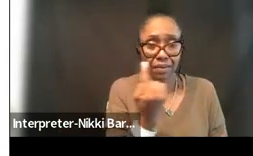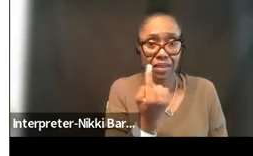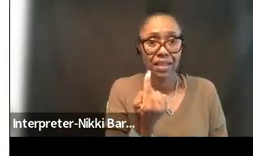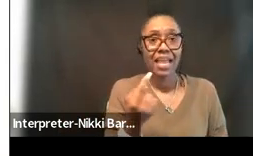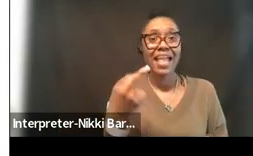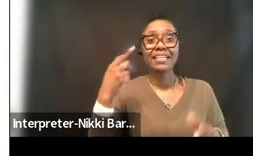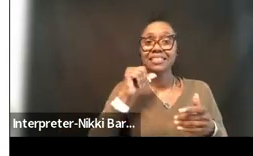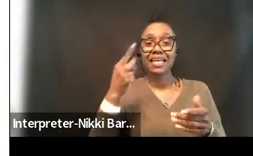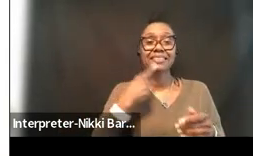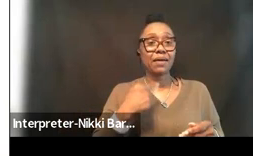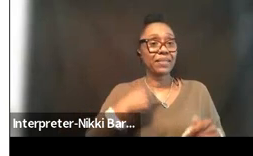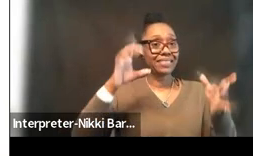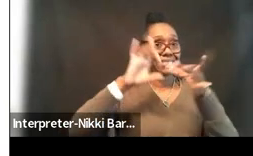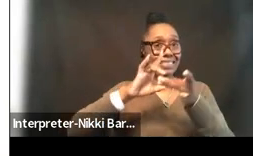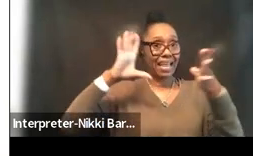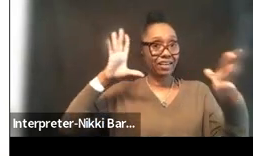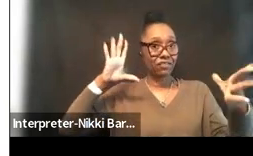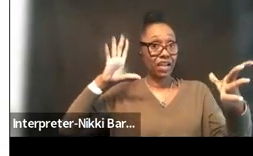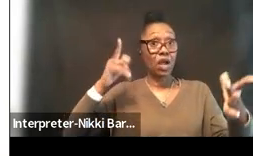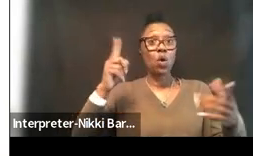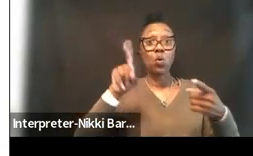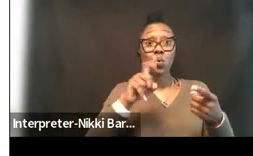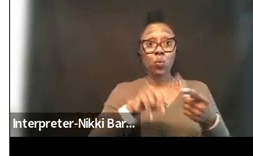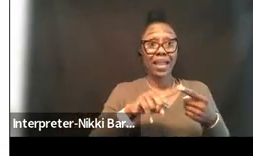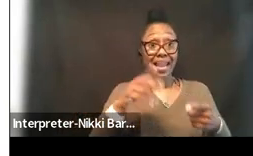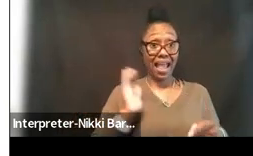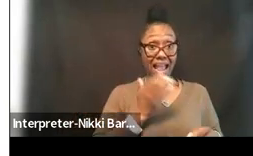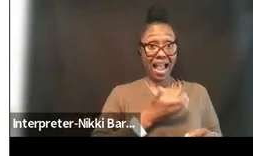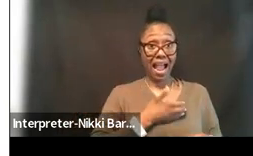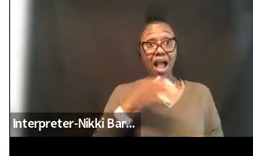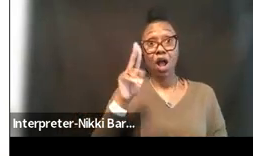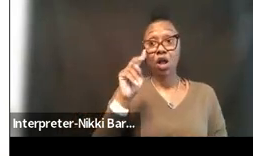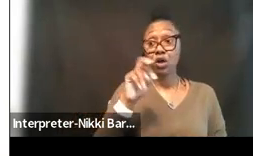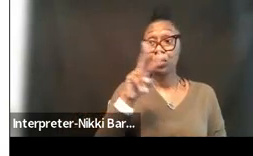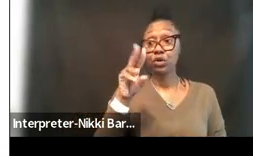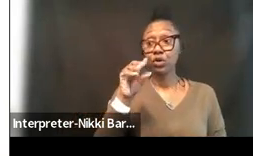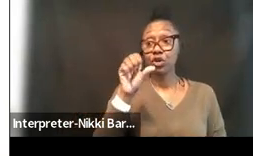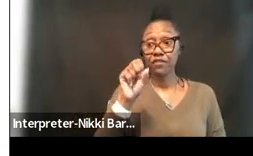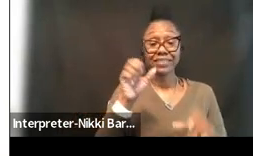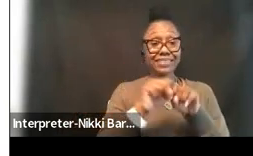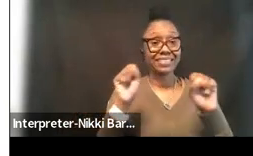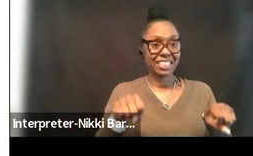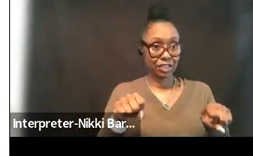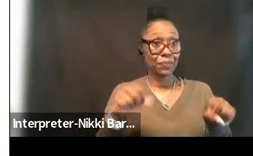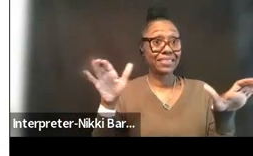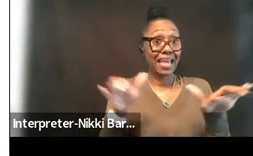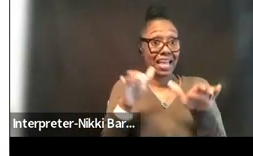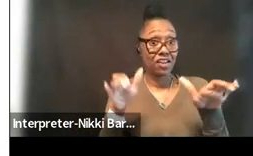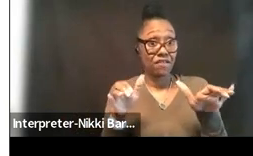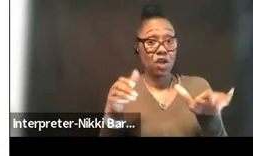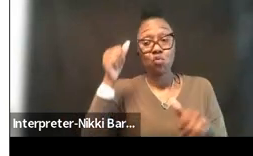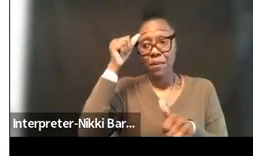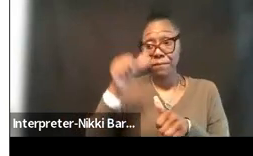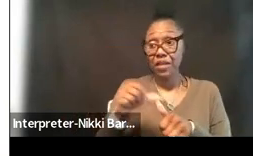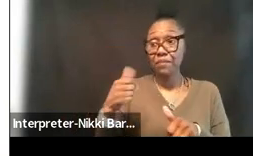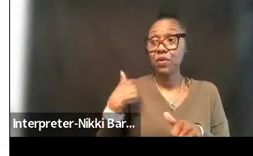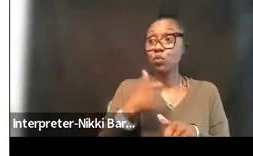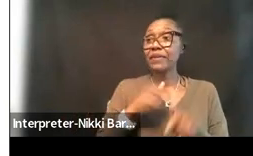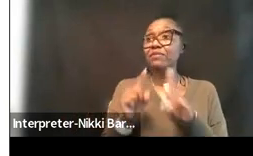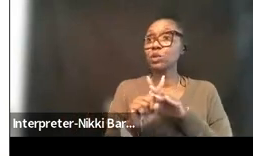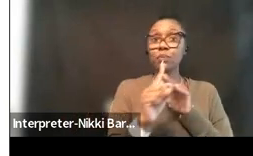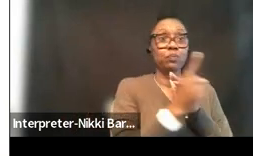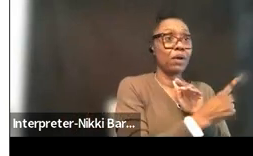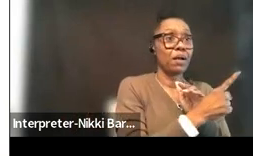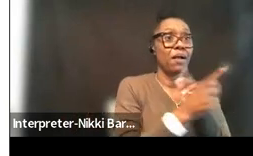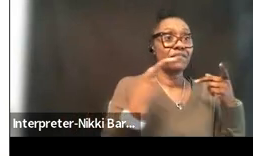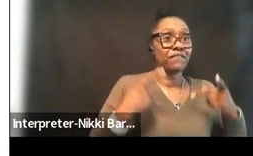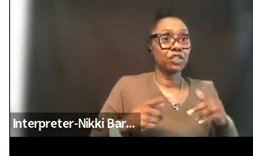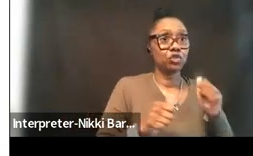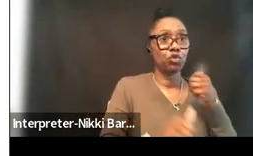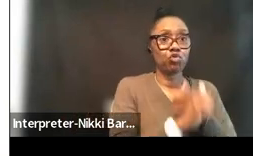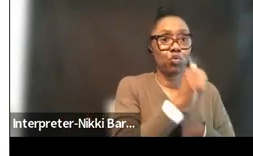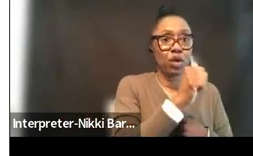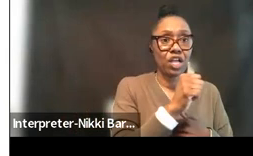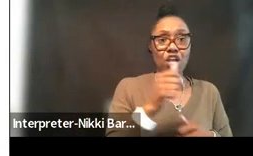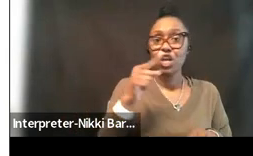And when our sympathetic nervous system is activated, we can only focus on the external. Remembering that this was supposed to get us away from physical threats and you cannot focus on internal regulation.